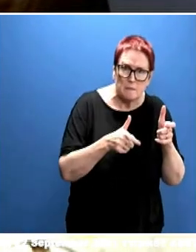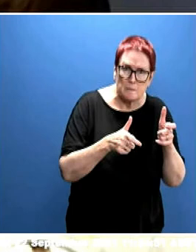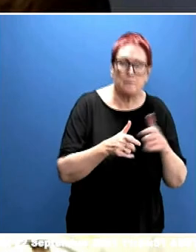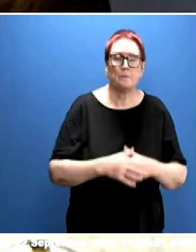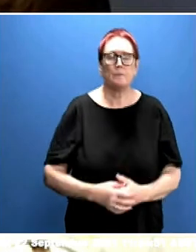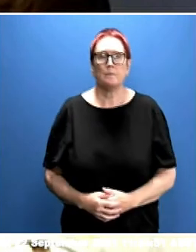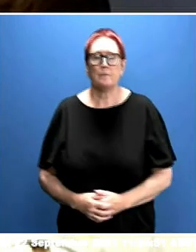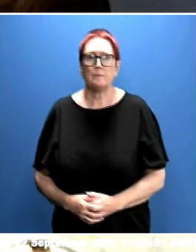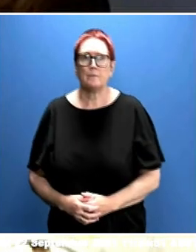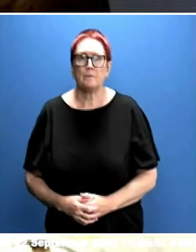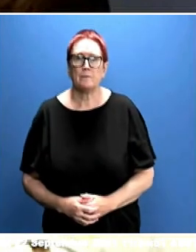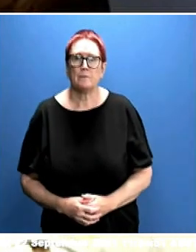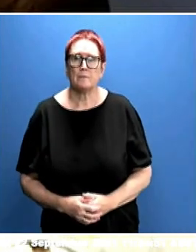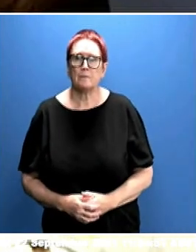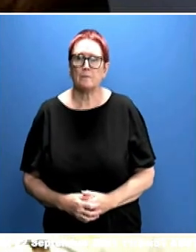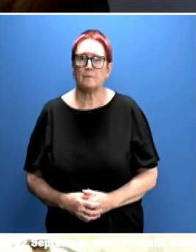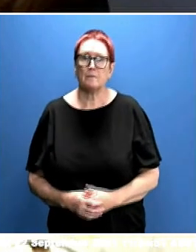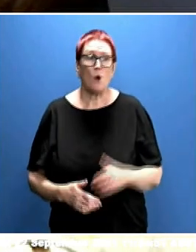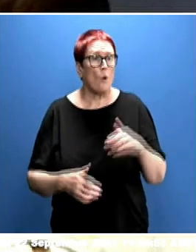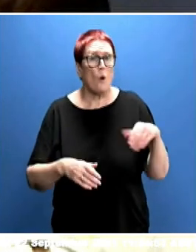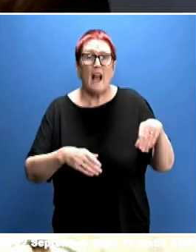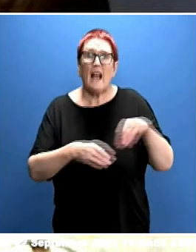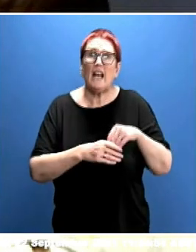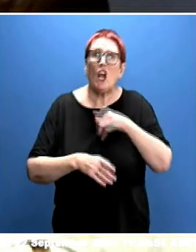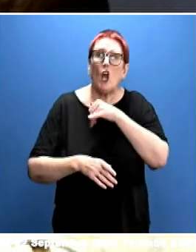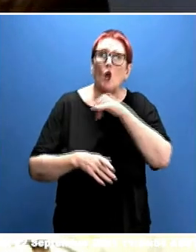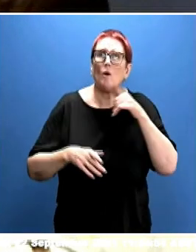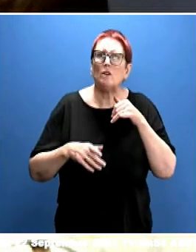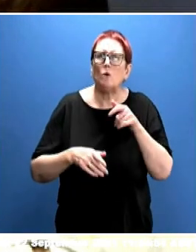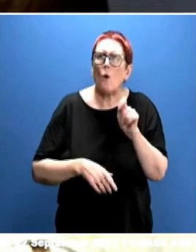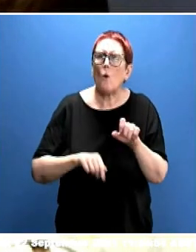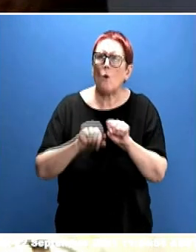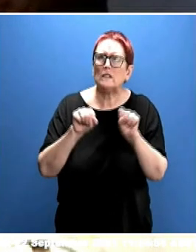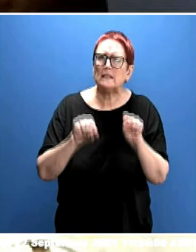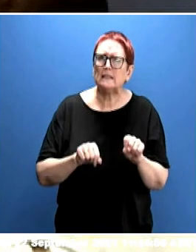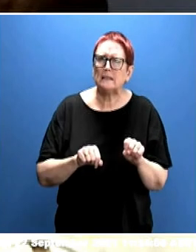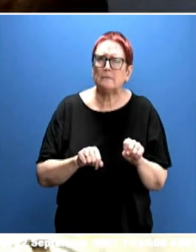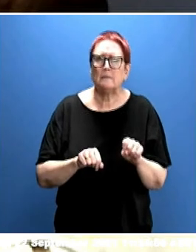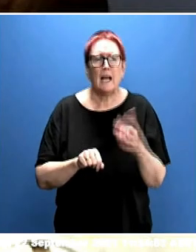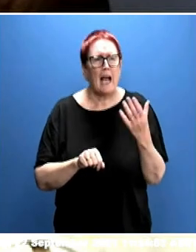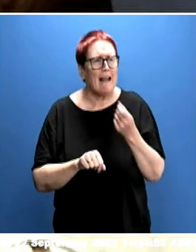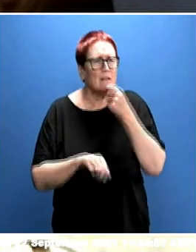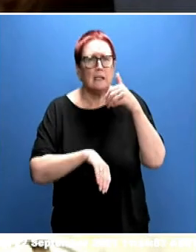and who are enmeshed in the criminal justice system, and who are experiencing difficulties at Banksia Hill Detention Centre.